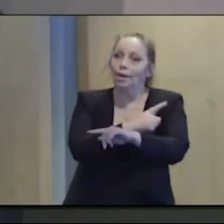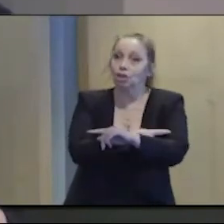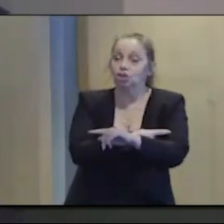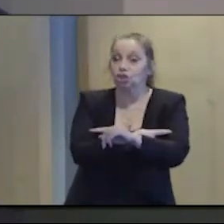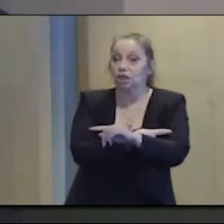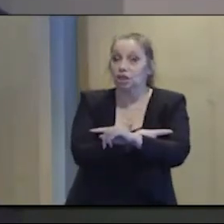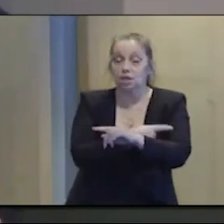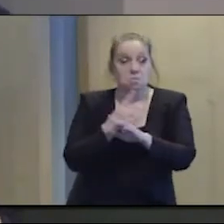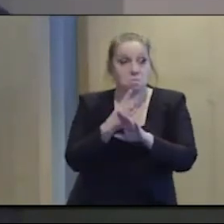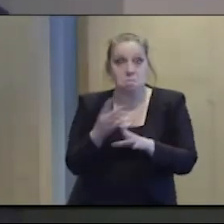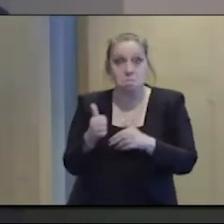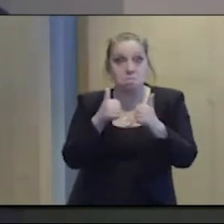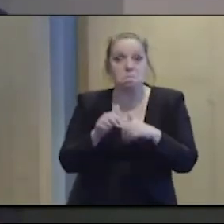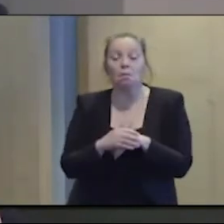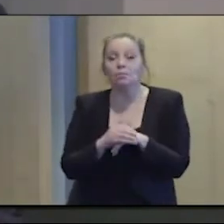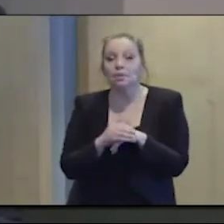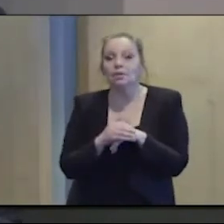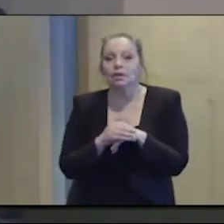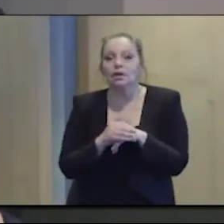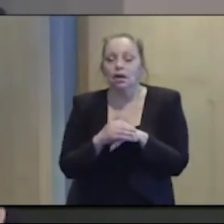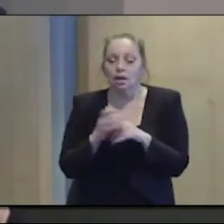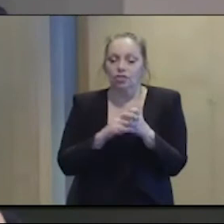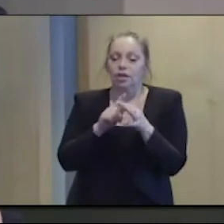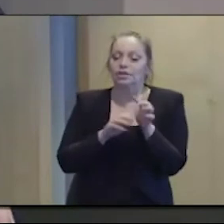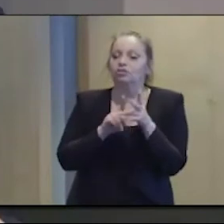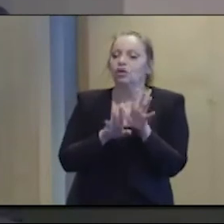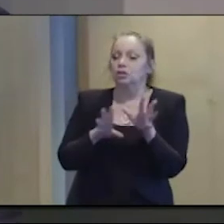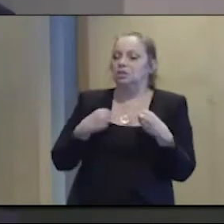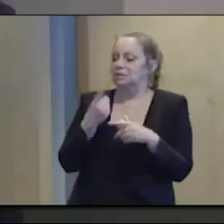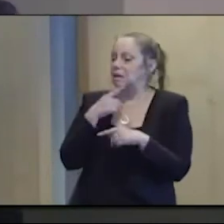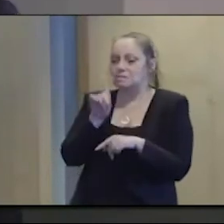builders make construction companies may say well I you know that's expensive I just want